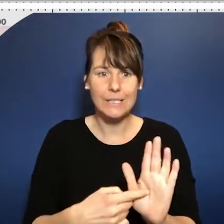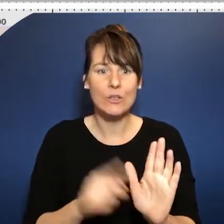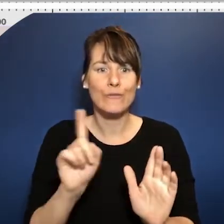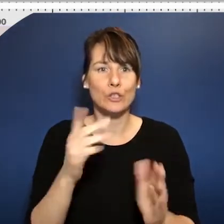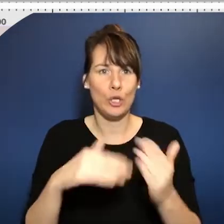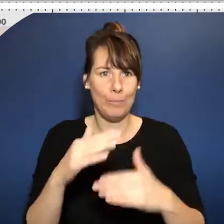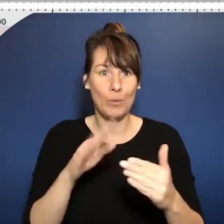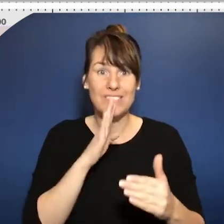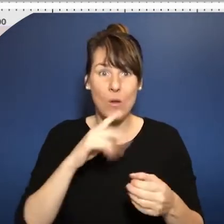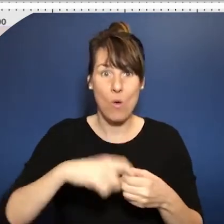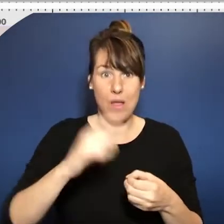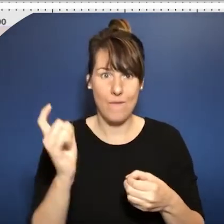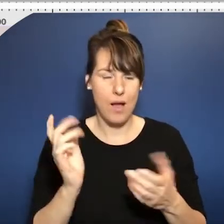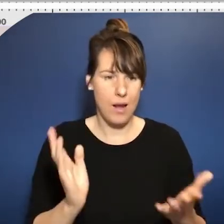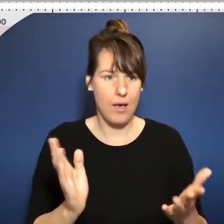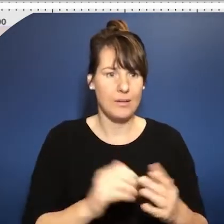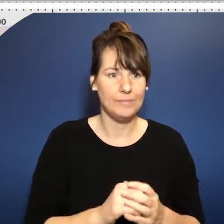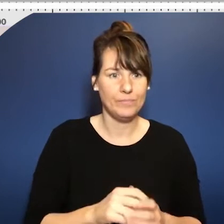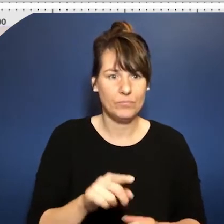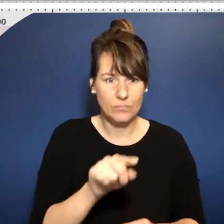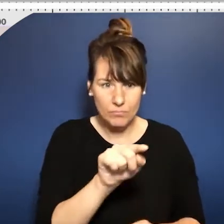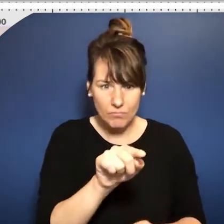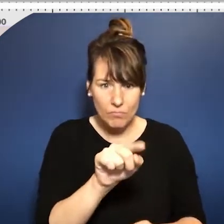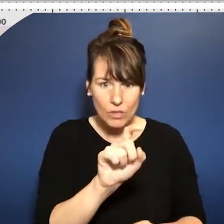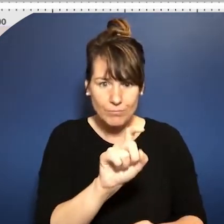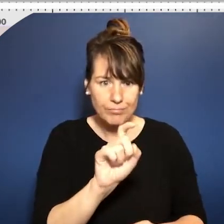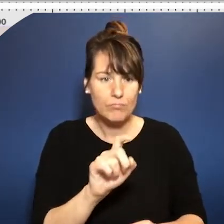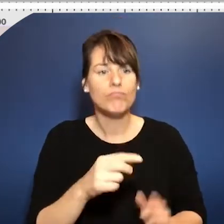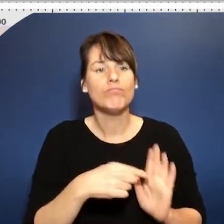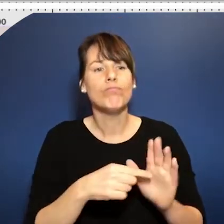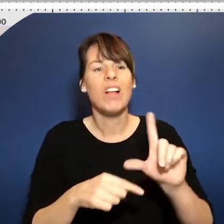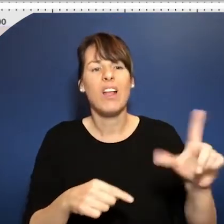this is what happens. In order to show this kind of independence,